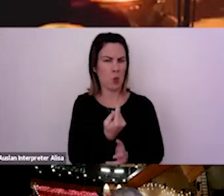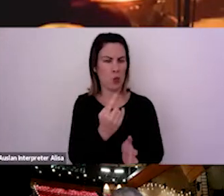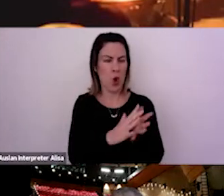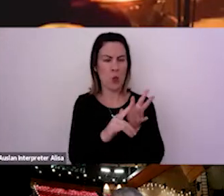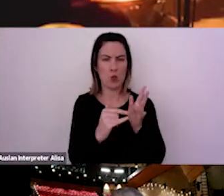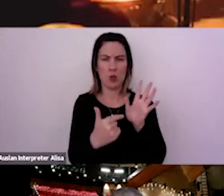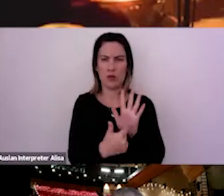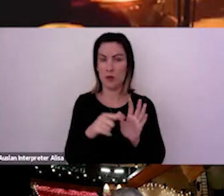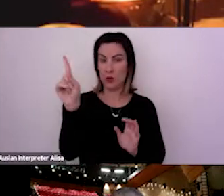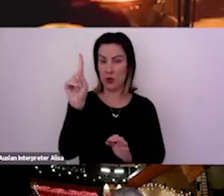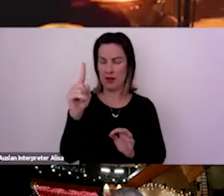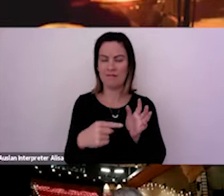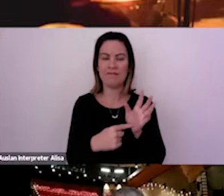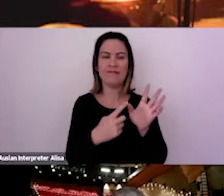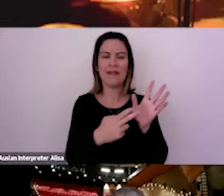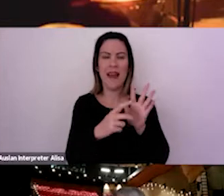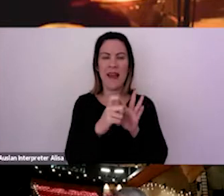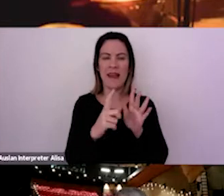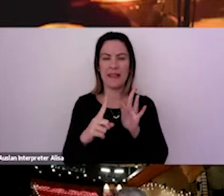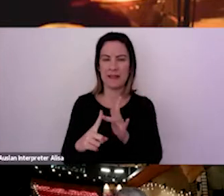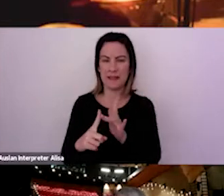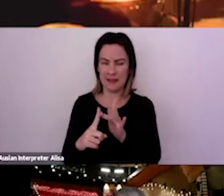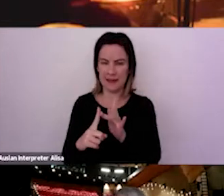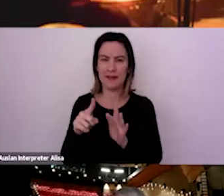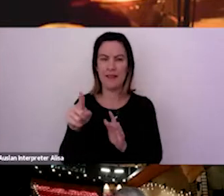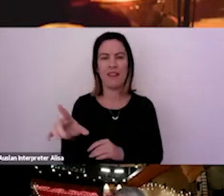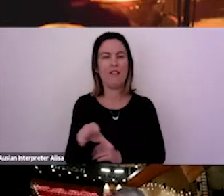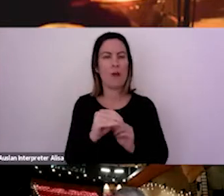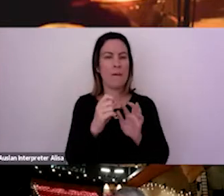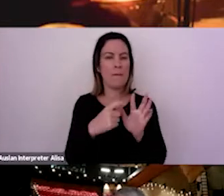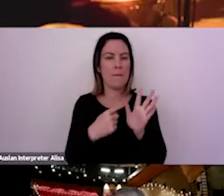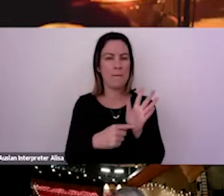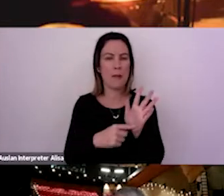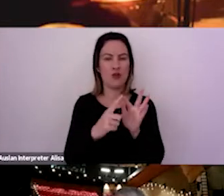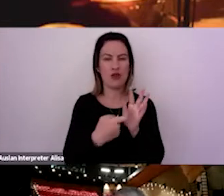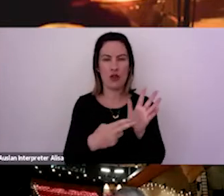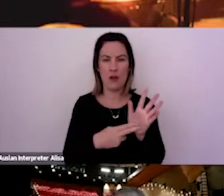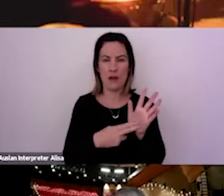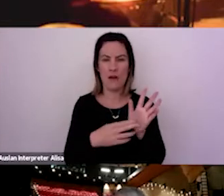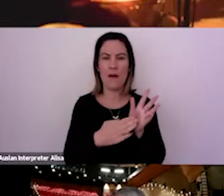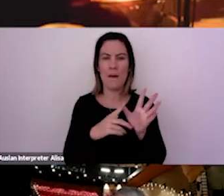Managing Director of Patternmakers welcome back as co-host Andy Donovan, director of Multi-year Investment